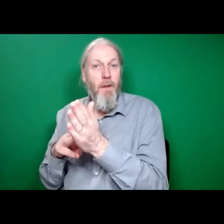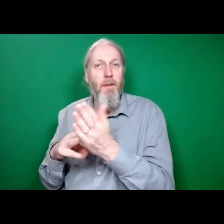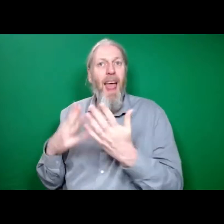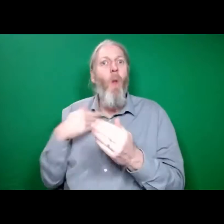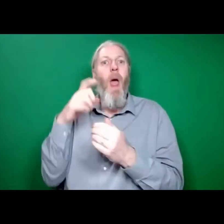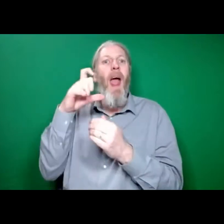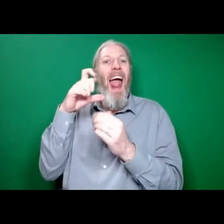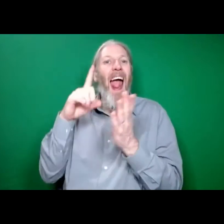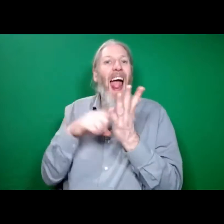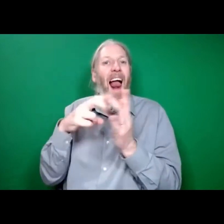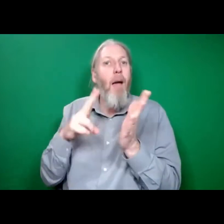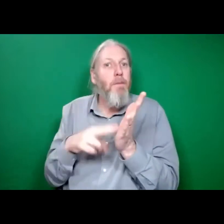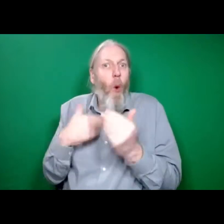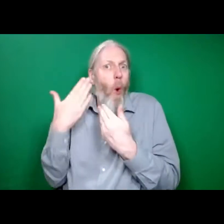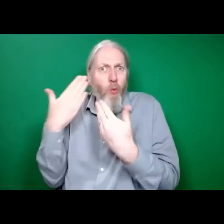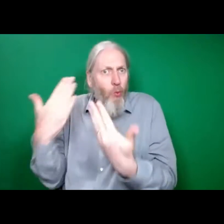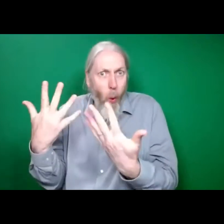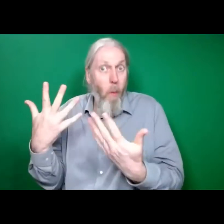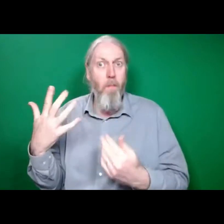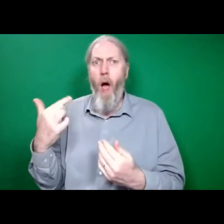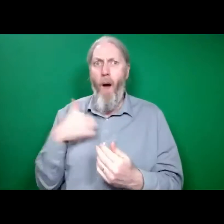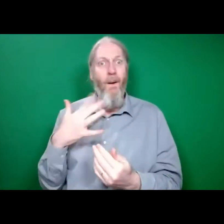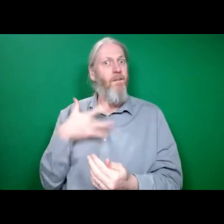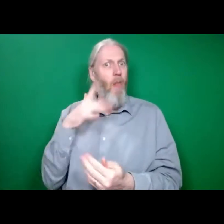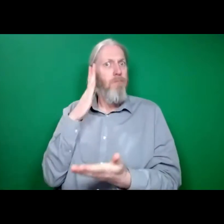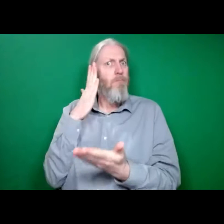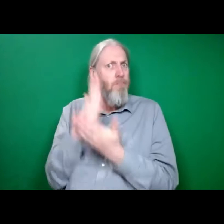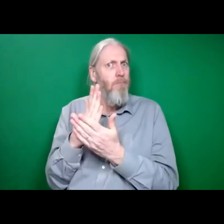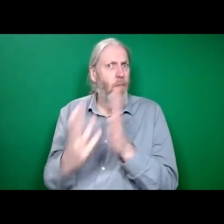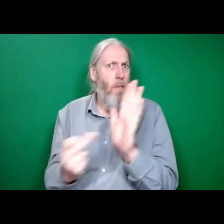burning for you. I just wanted to ask the question